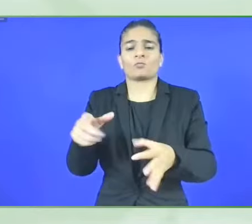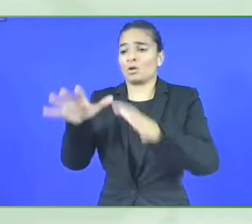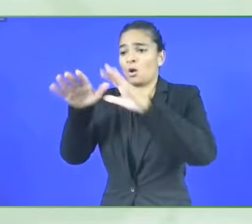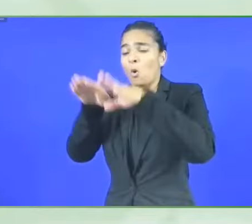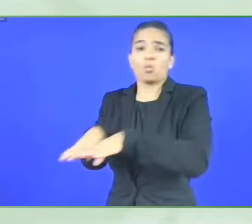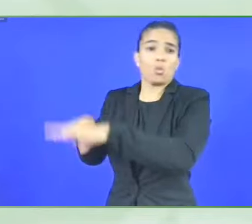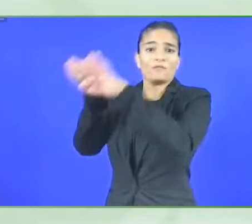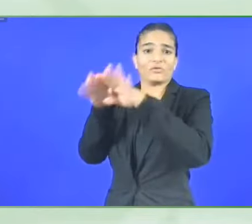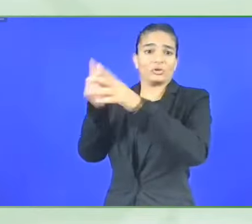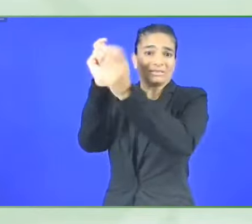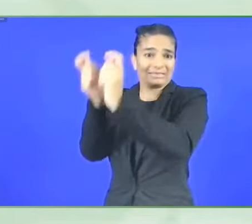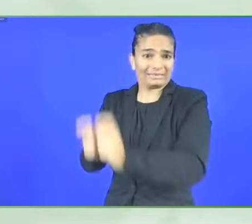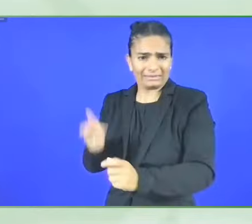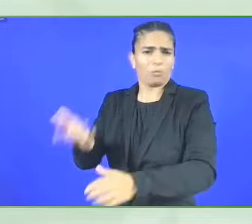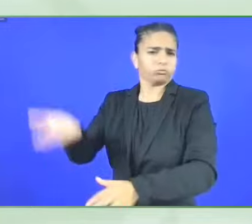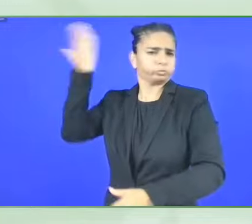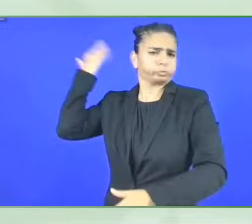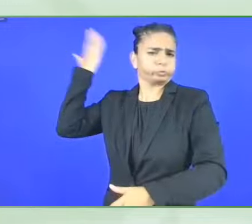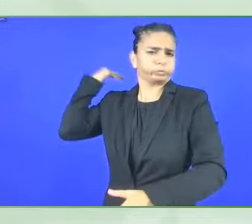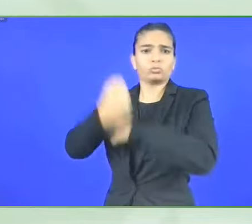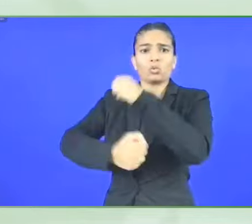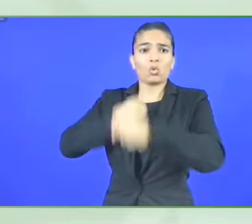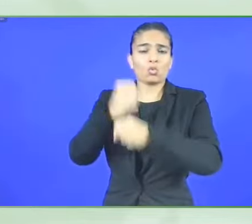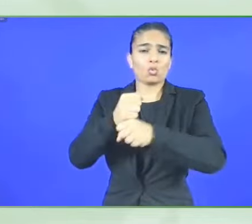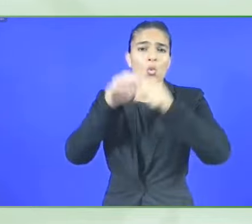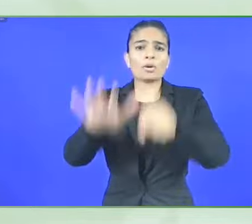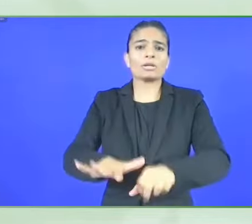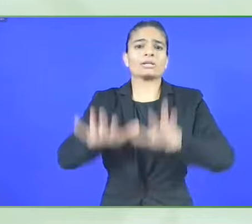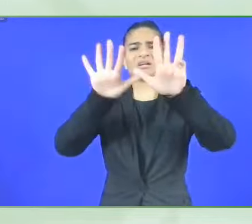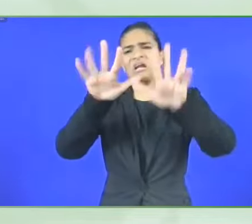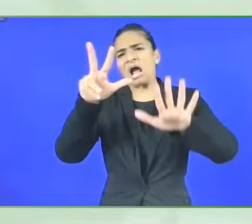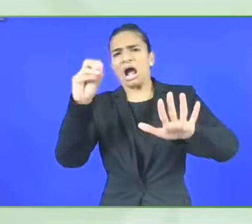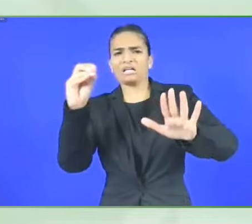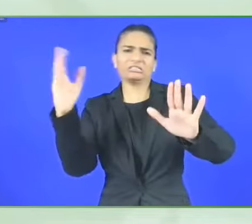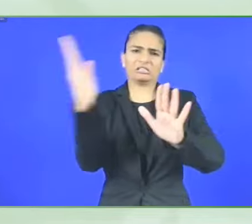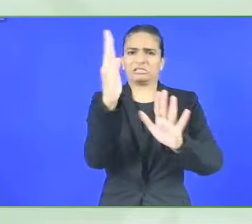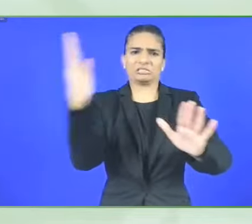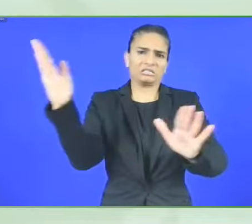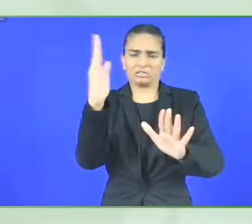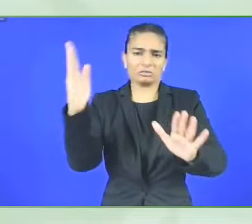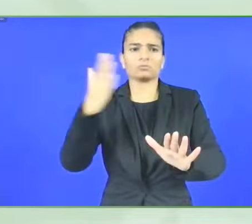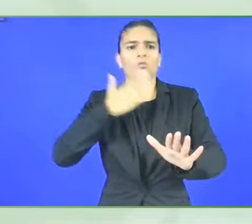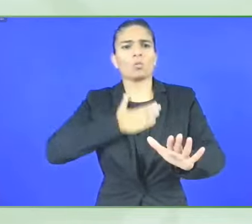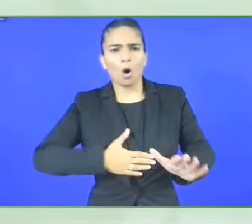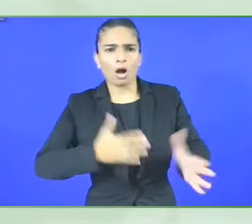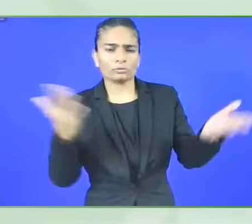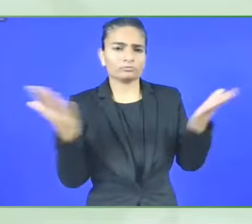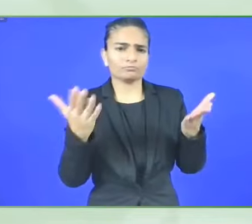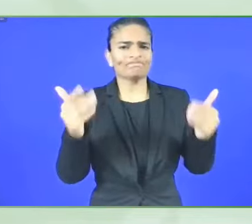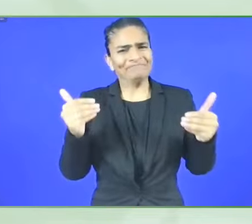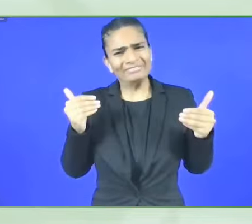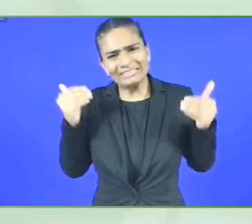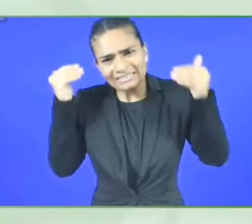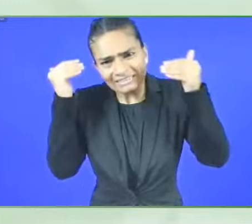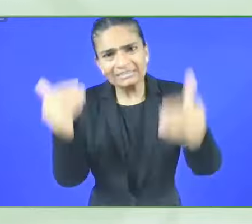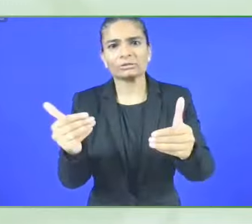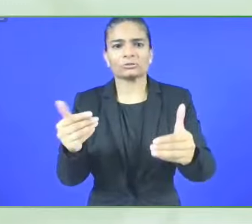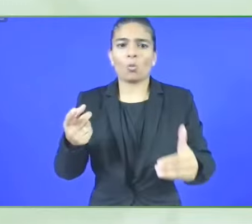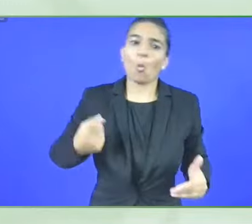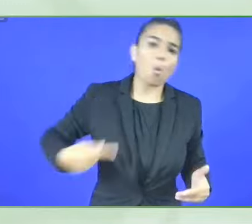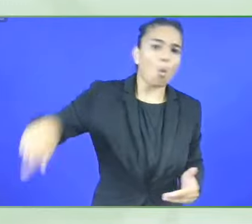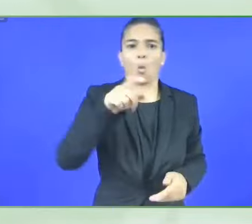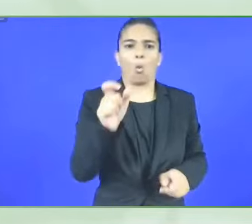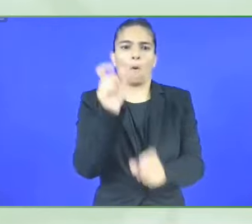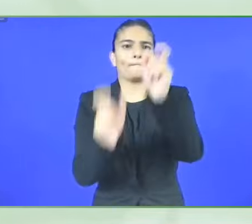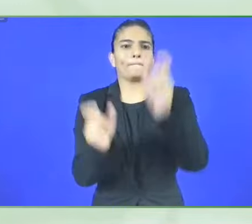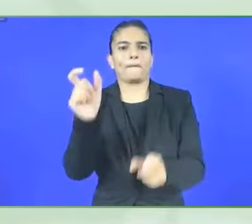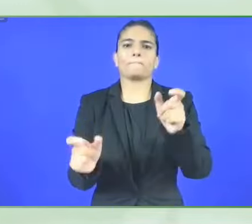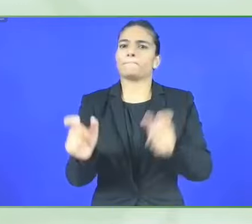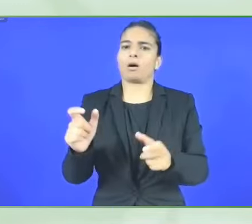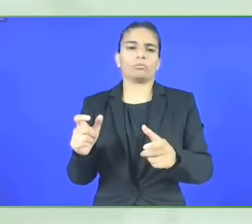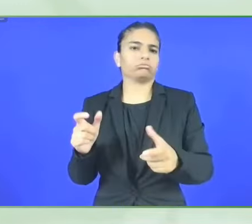It is most often a catalogue of solutions.